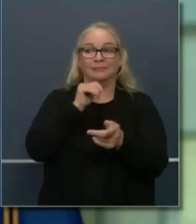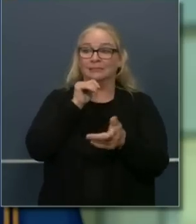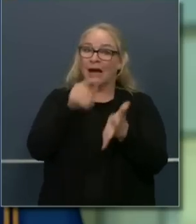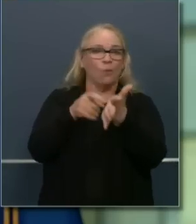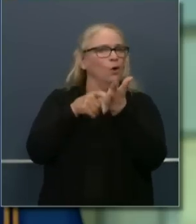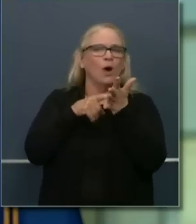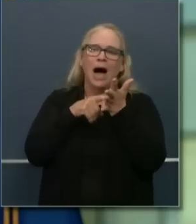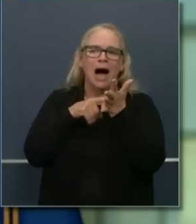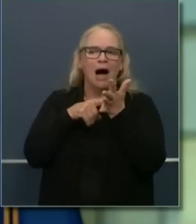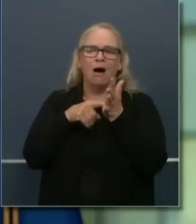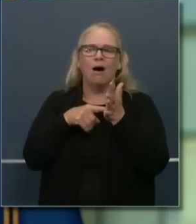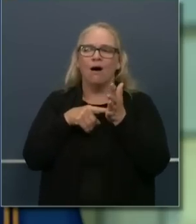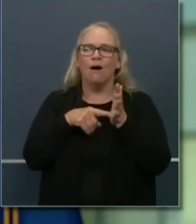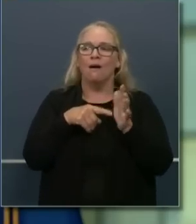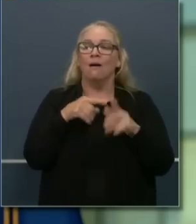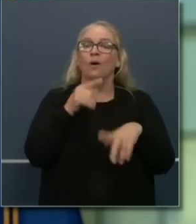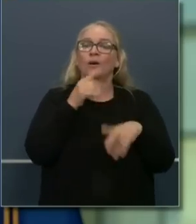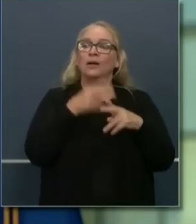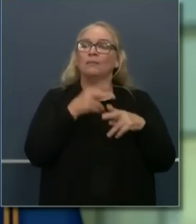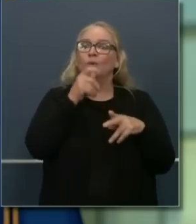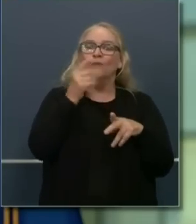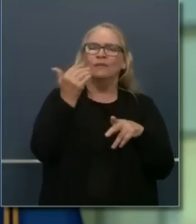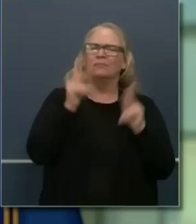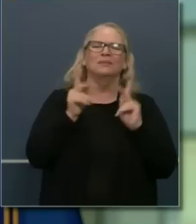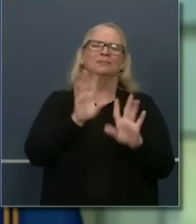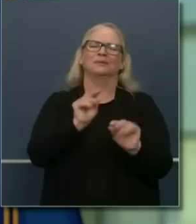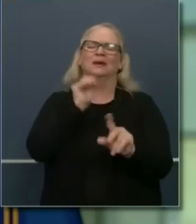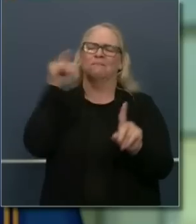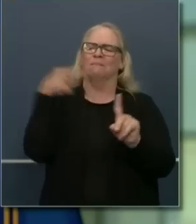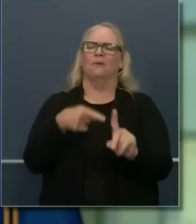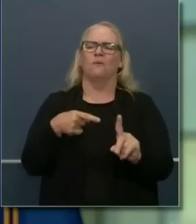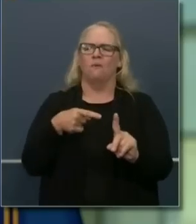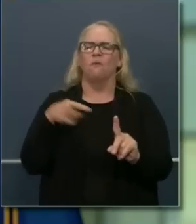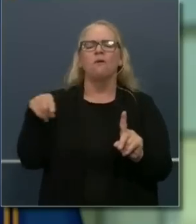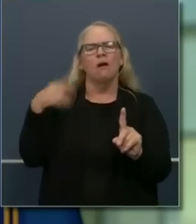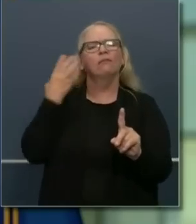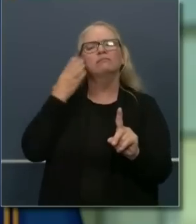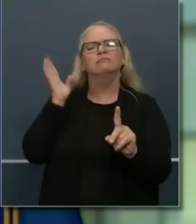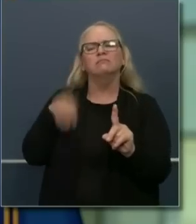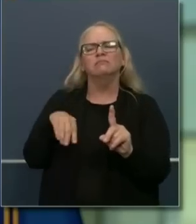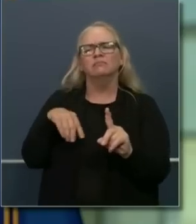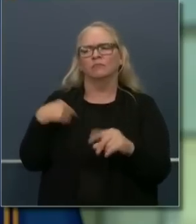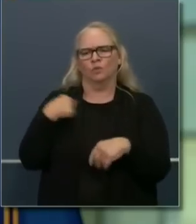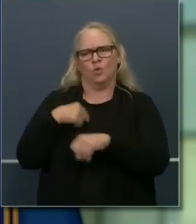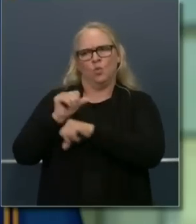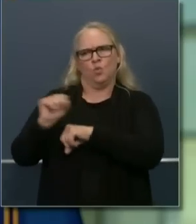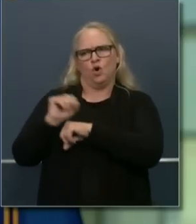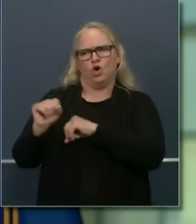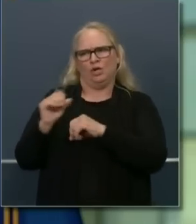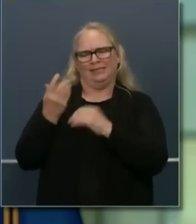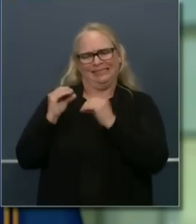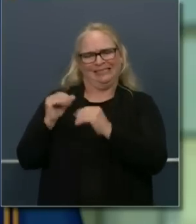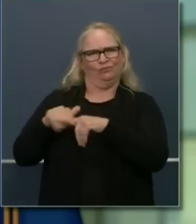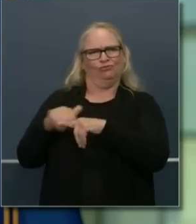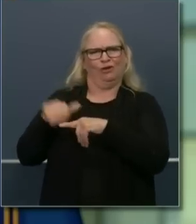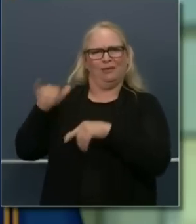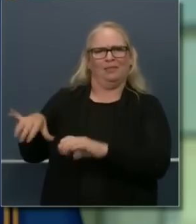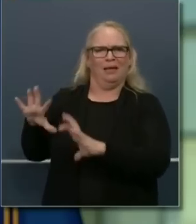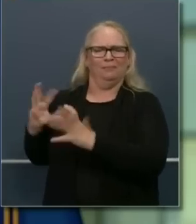EACH OF THE COUNTIES DID THAT COUNTIES DID THAT AND THEY WERE NOT REQUIRED TO HAVE THEM IDENTIFIED NAMED AT THE MOMENT AND WE WERE BUILDING